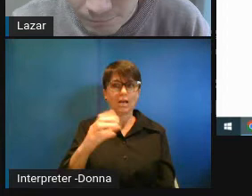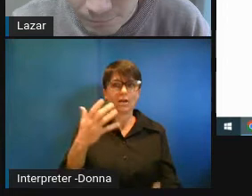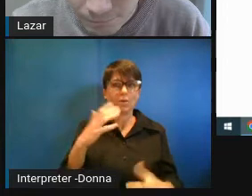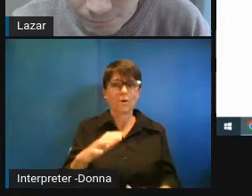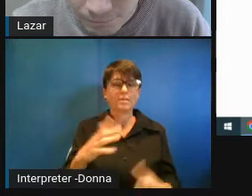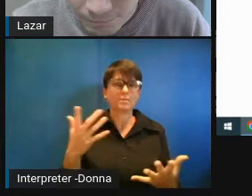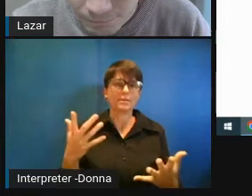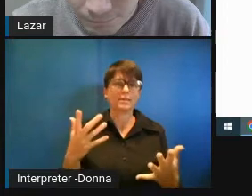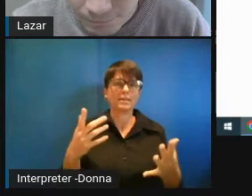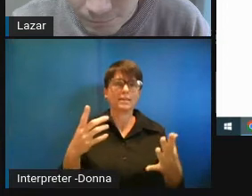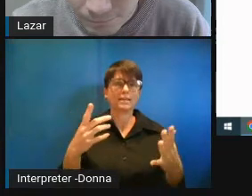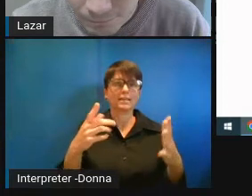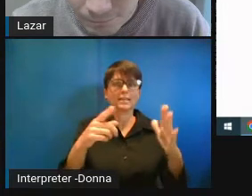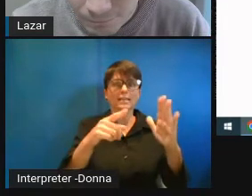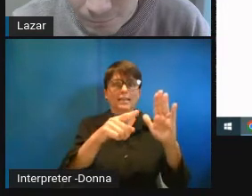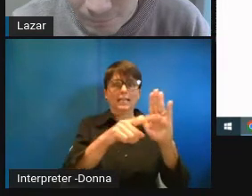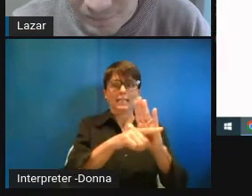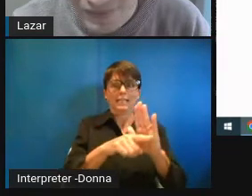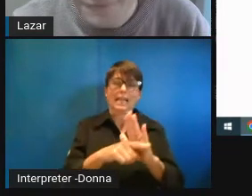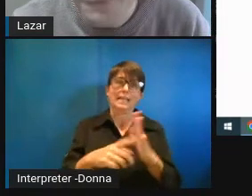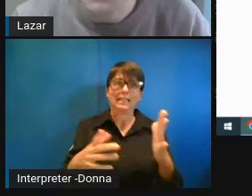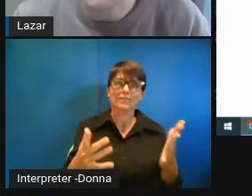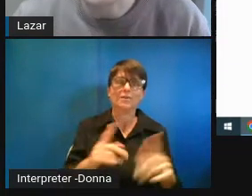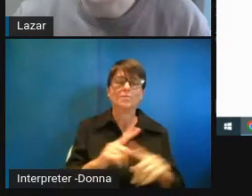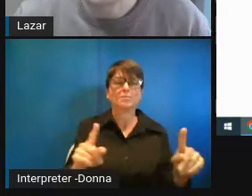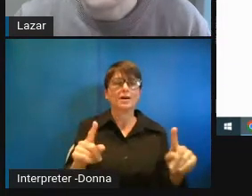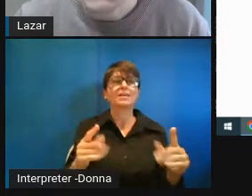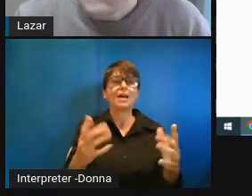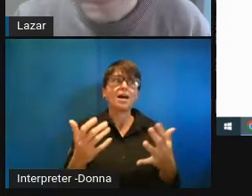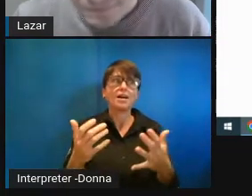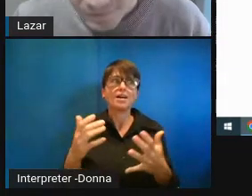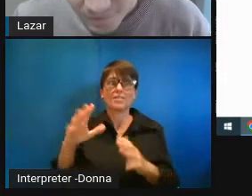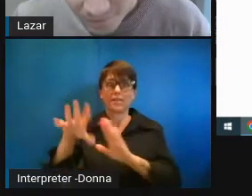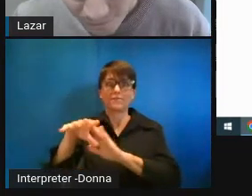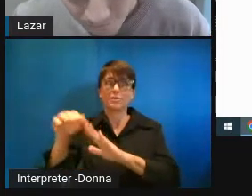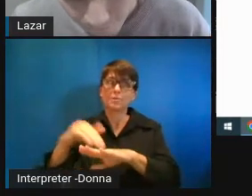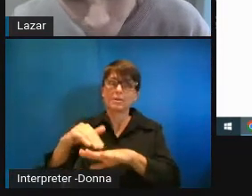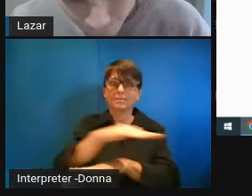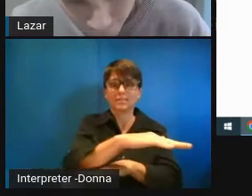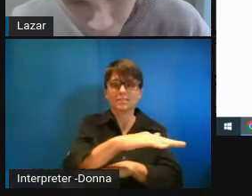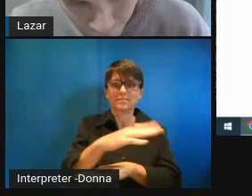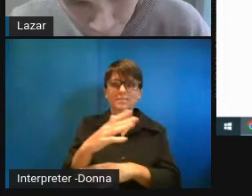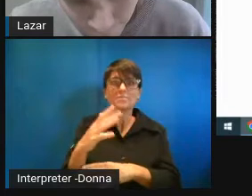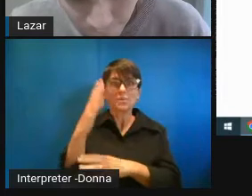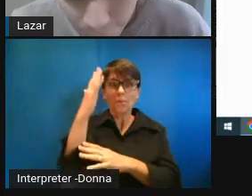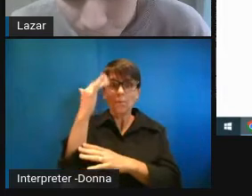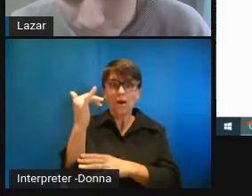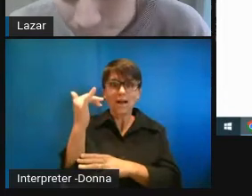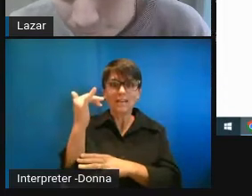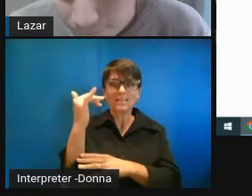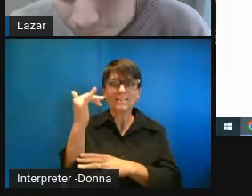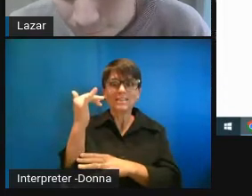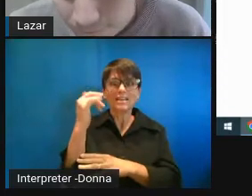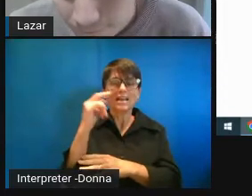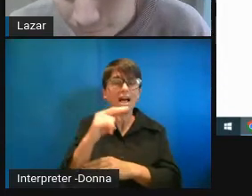to send the video to you people because- Definitely. they did a fantastic job 20 years ago,